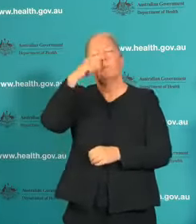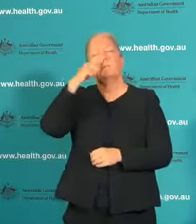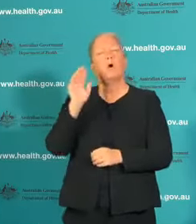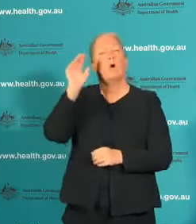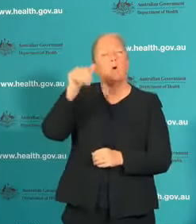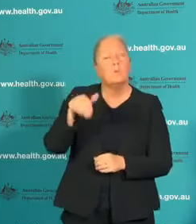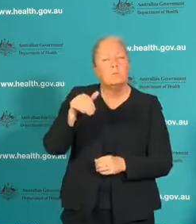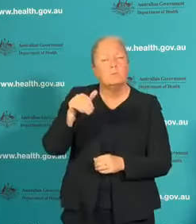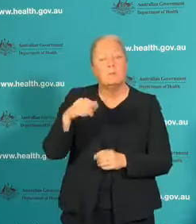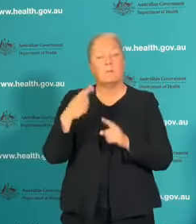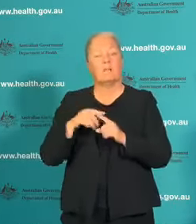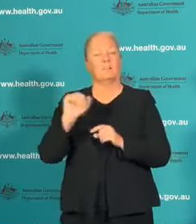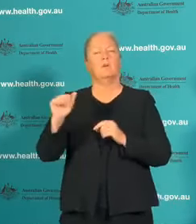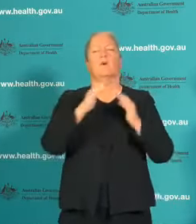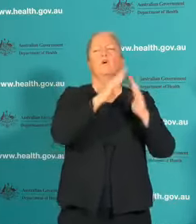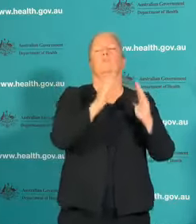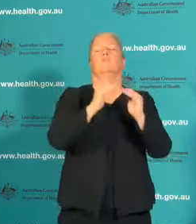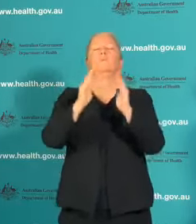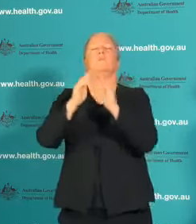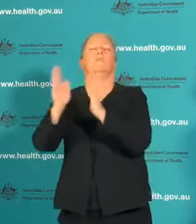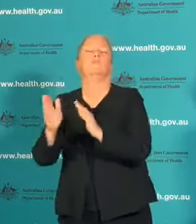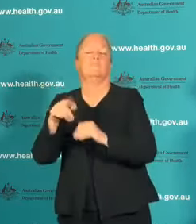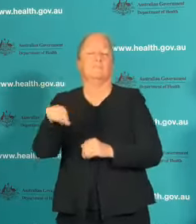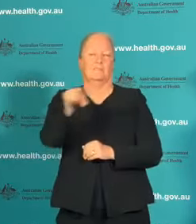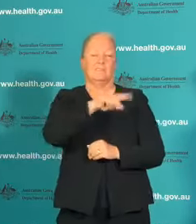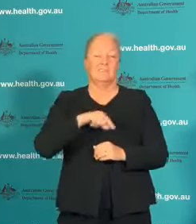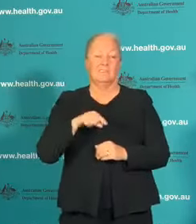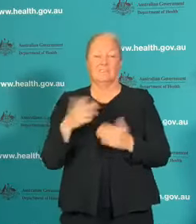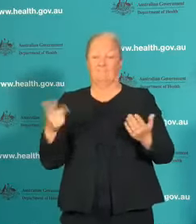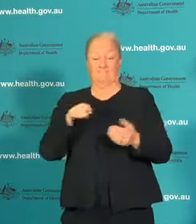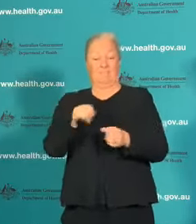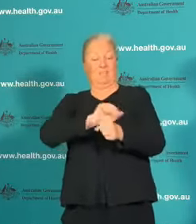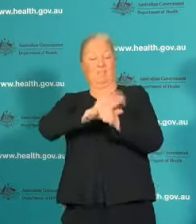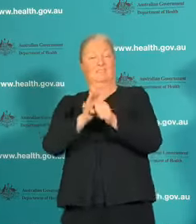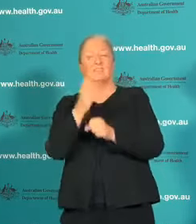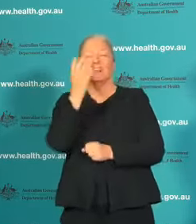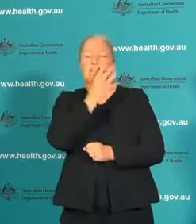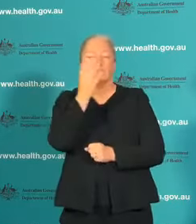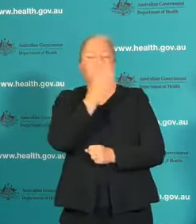homes. This is the tragedy of COVID-19 and the tragedy of the high numbers